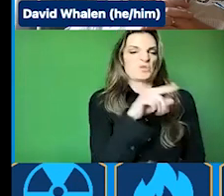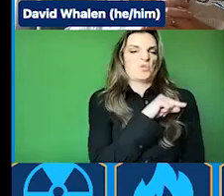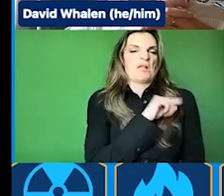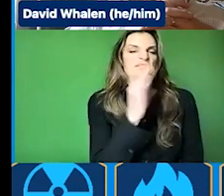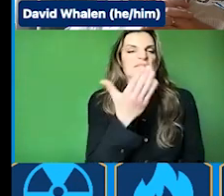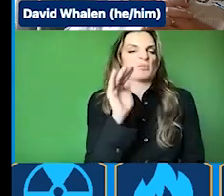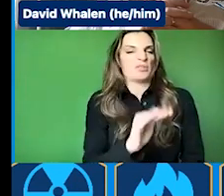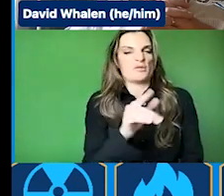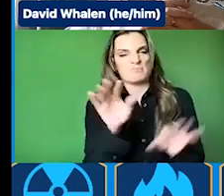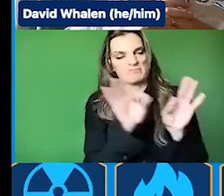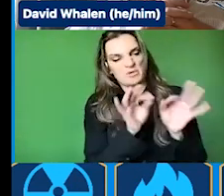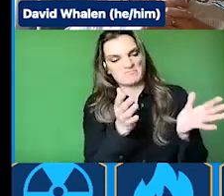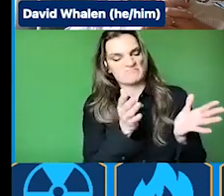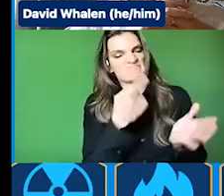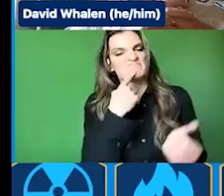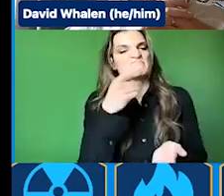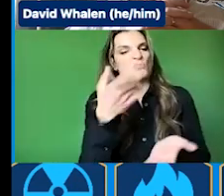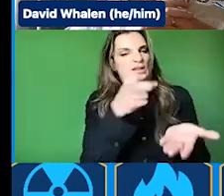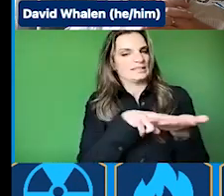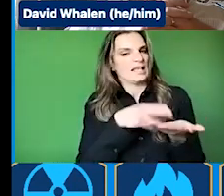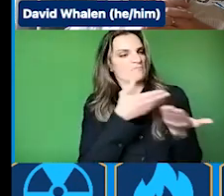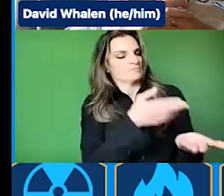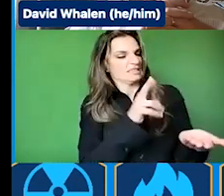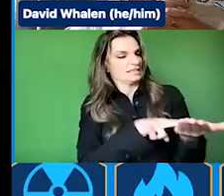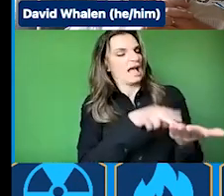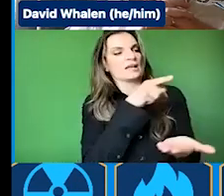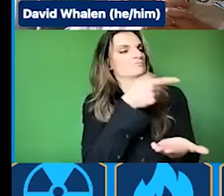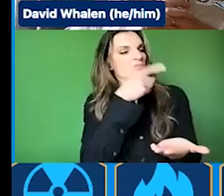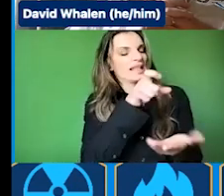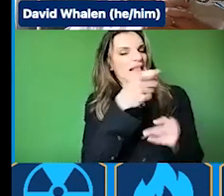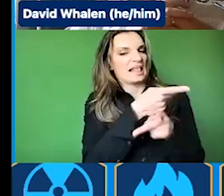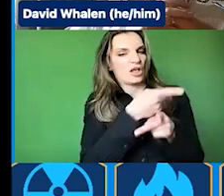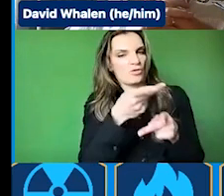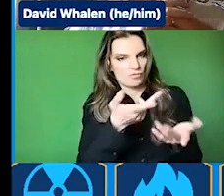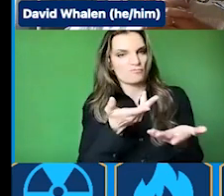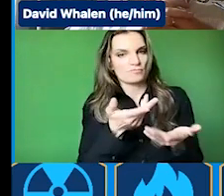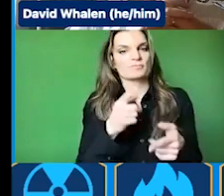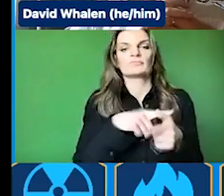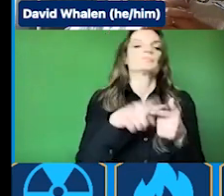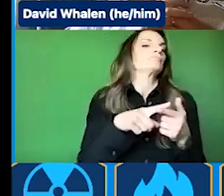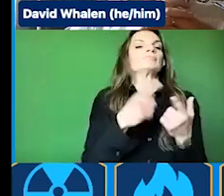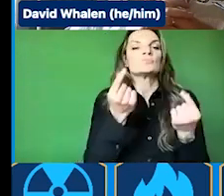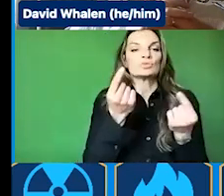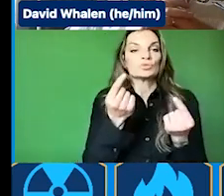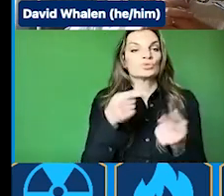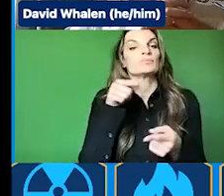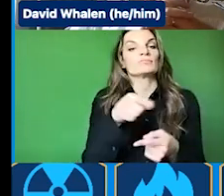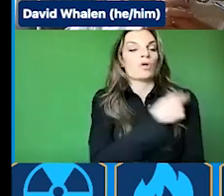her care. In addition hospital staff sent word to her group home telling the staff at the